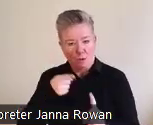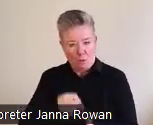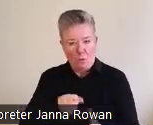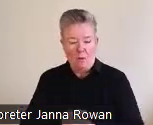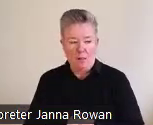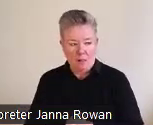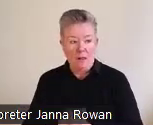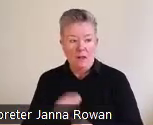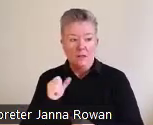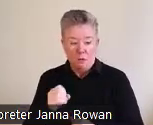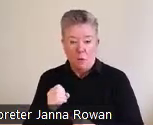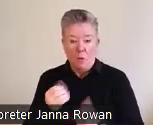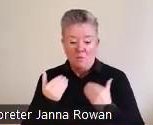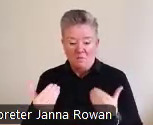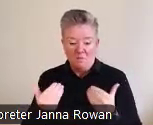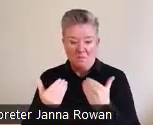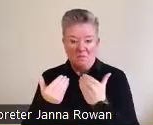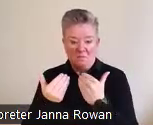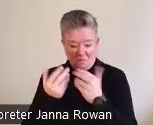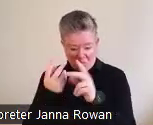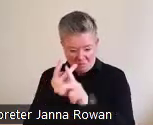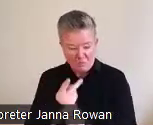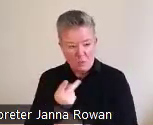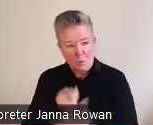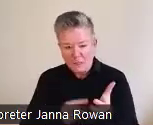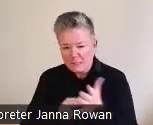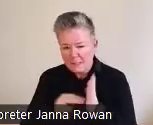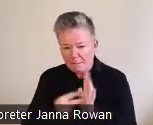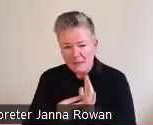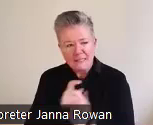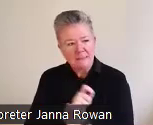so let's break down what is meant by Specific,